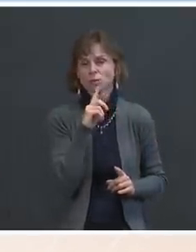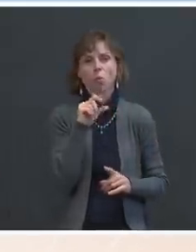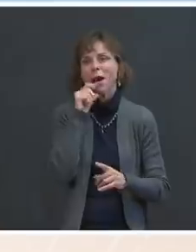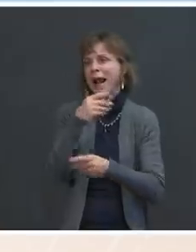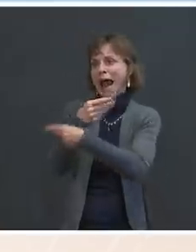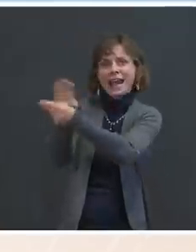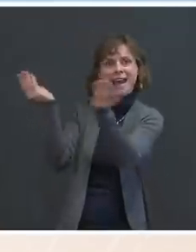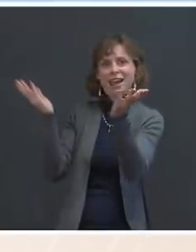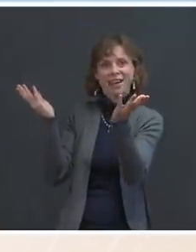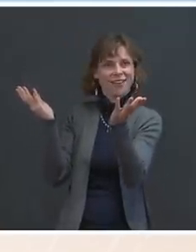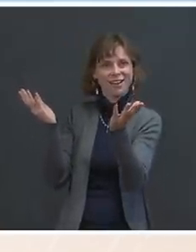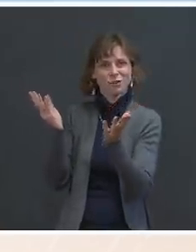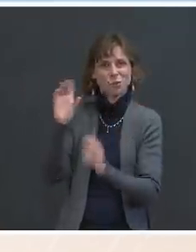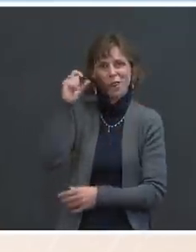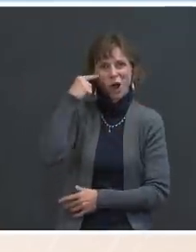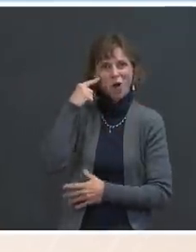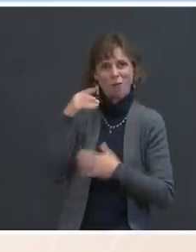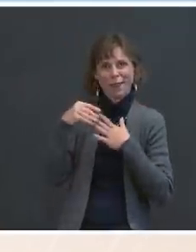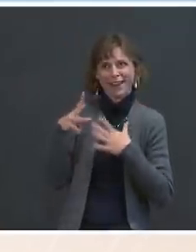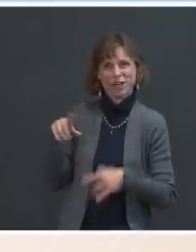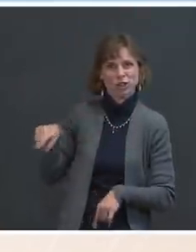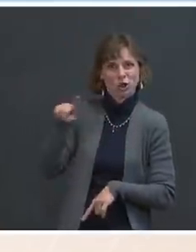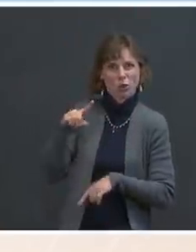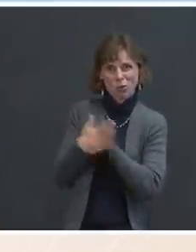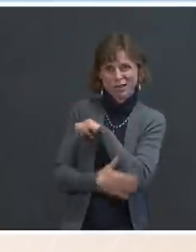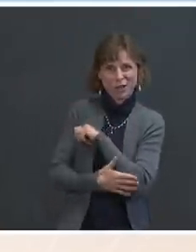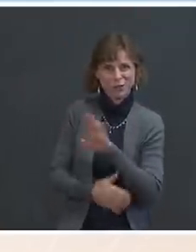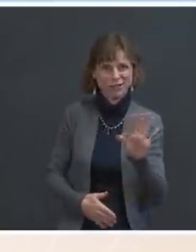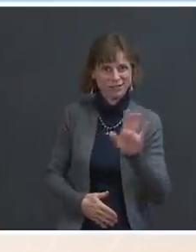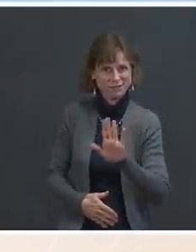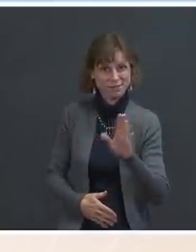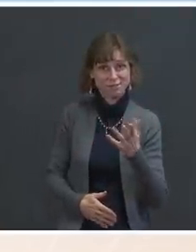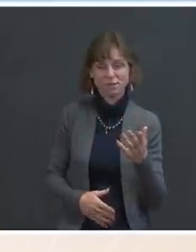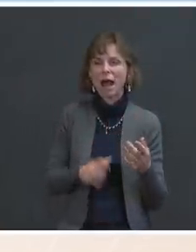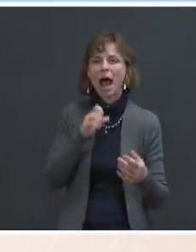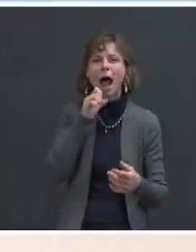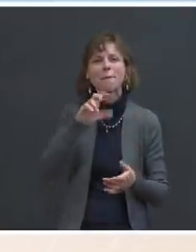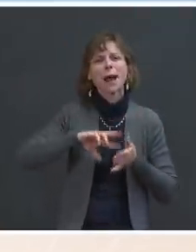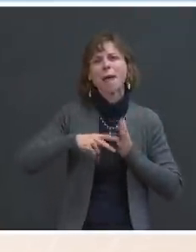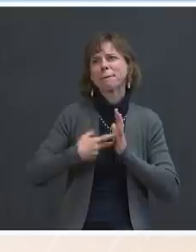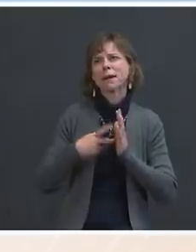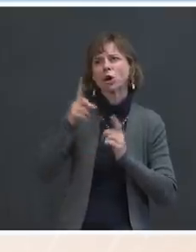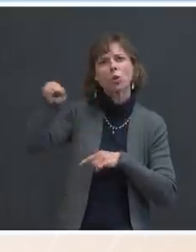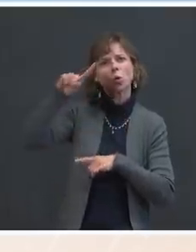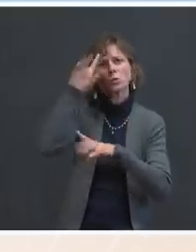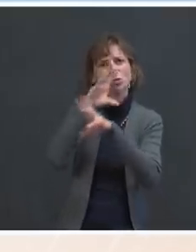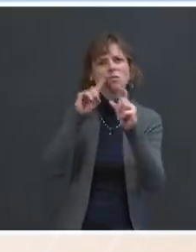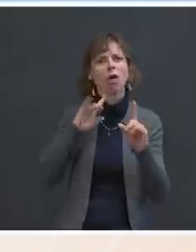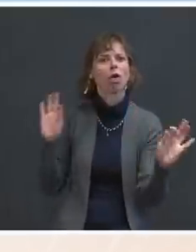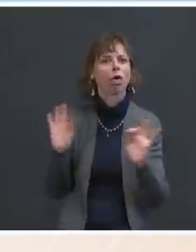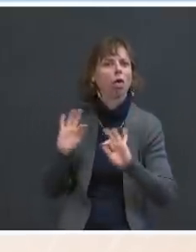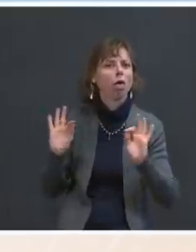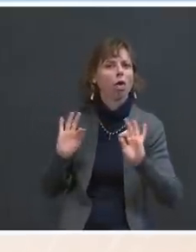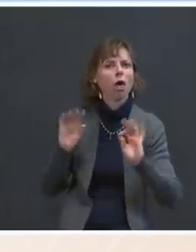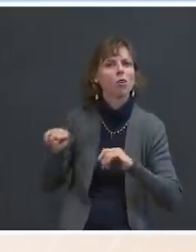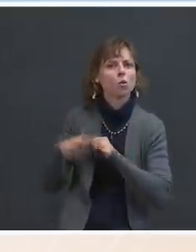And so I -- I don't think that means that presidents are unimportant in these countries, but I do think that it's important to understand